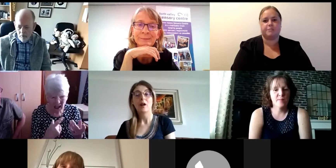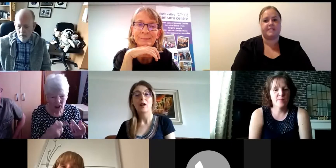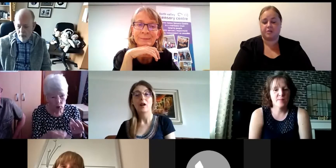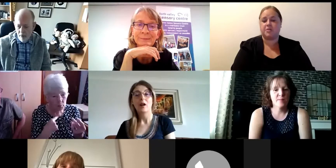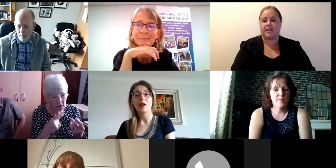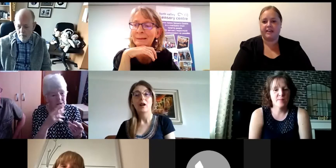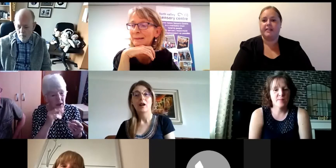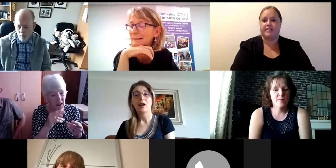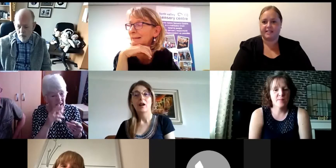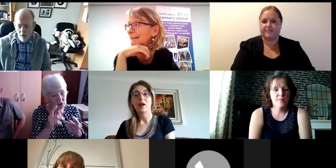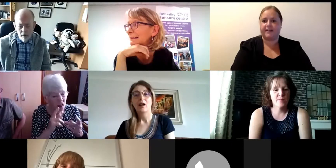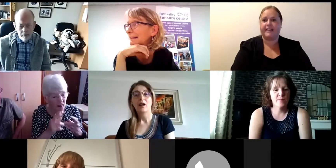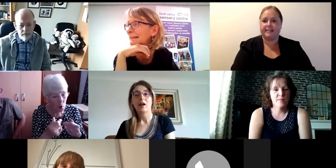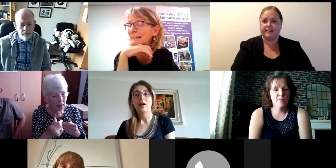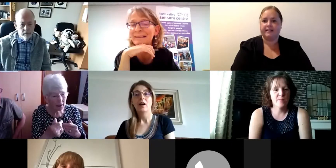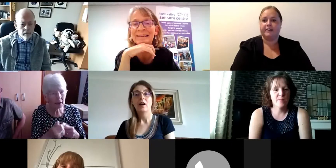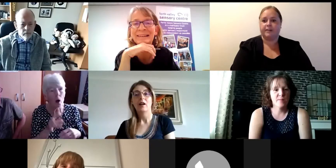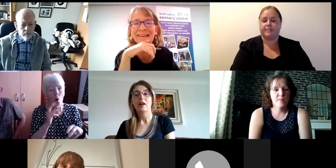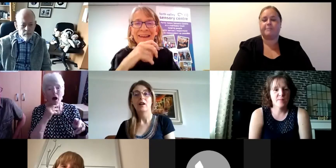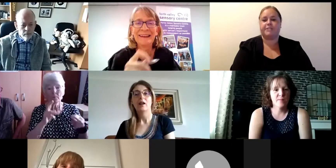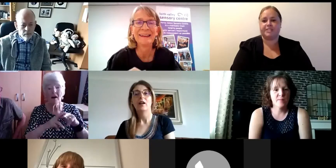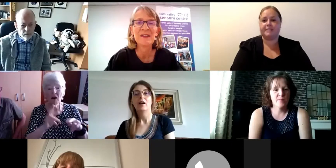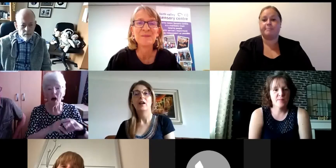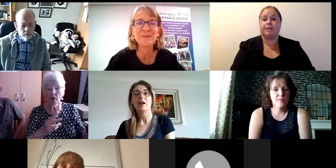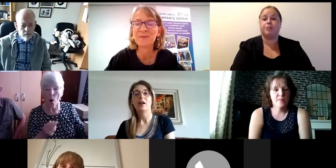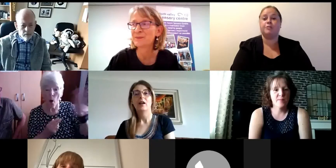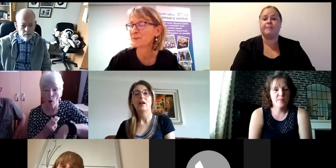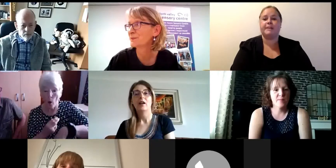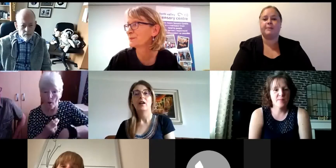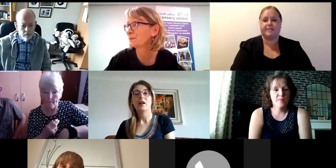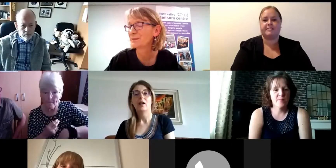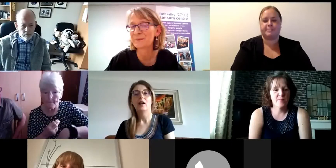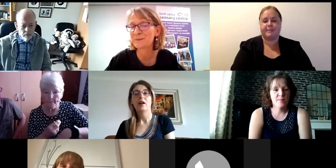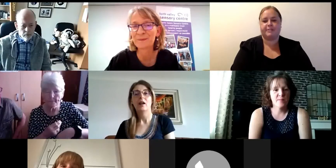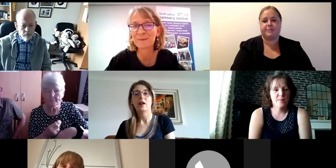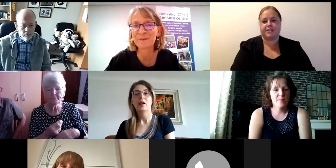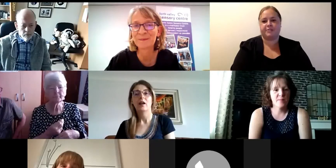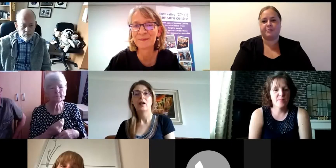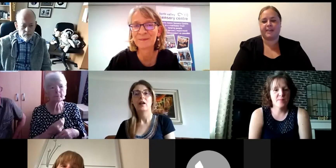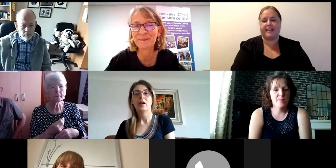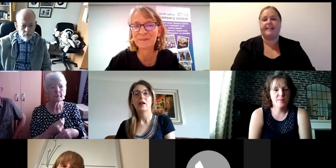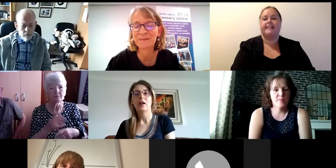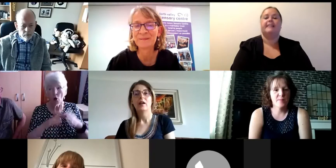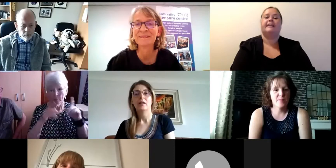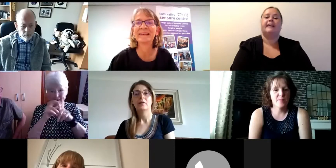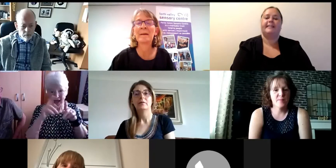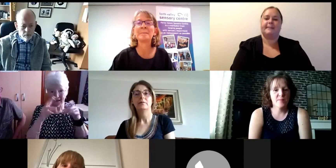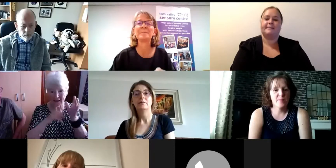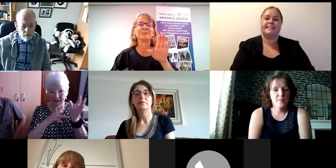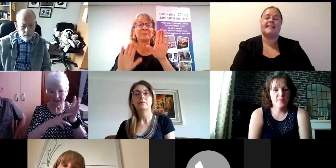But you and me will still speak to each other ok?